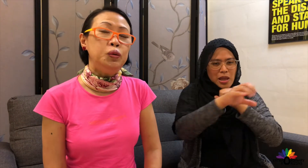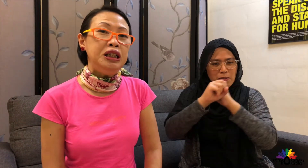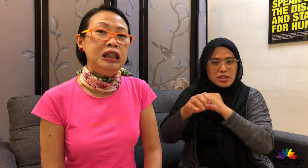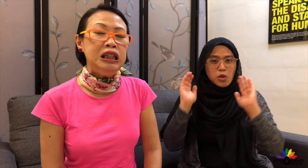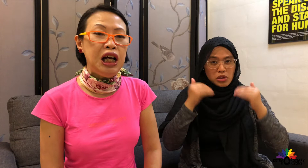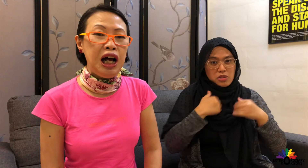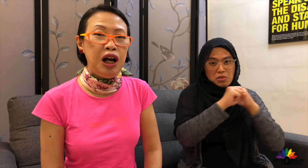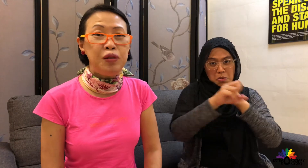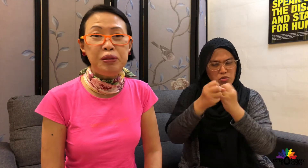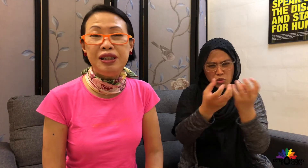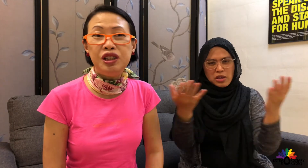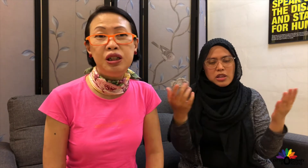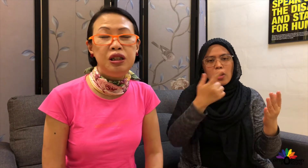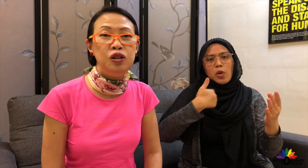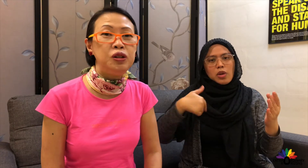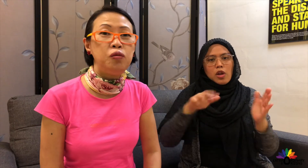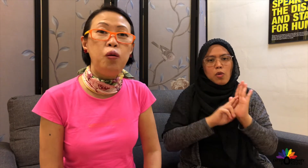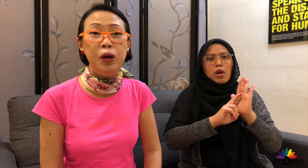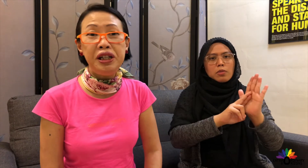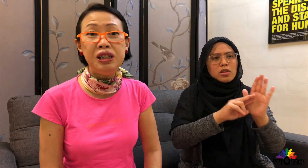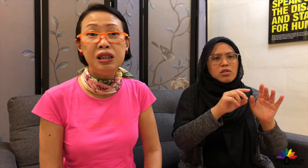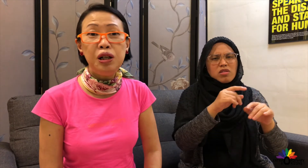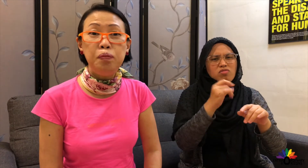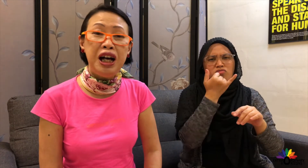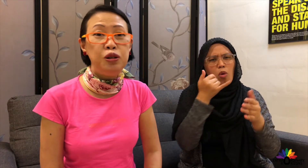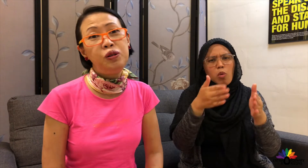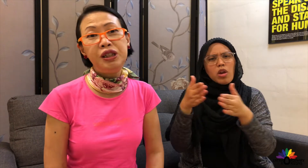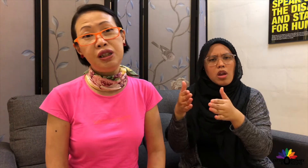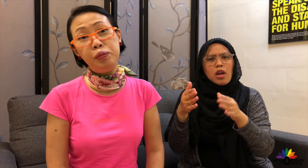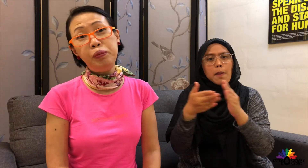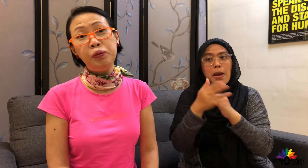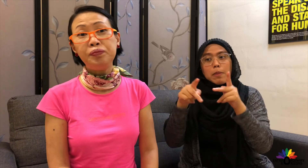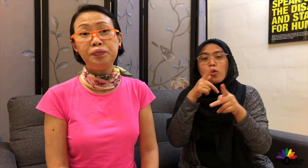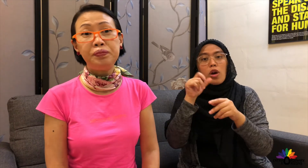We are represented in all the wrong ways by non-autistic people.